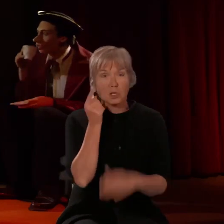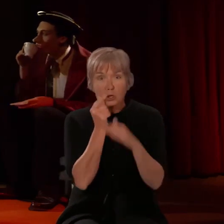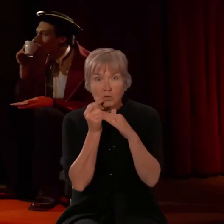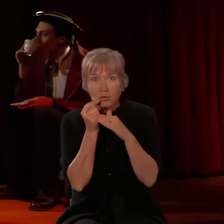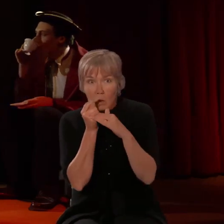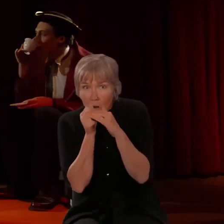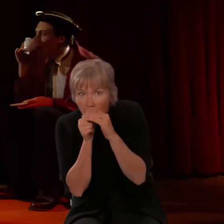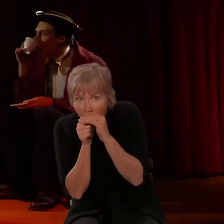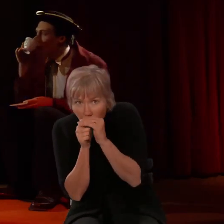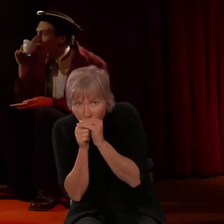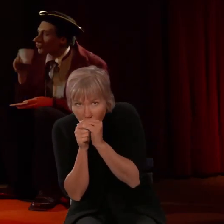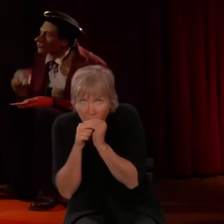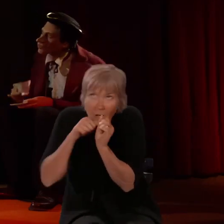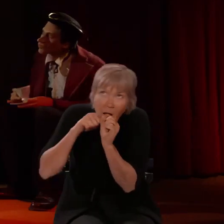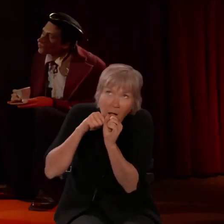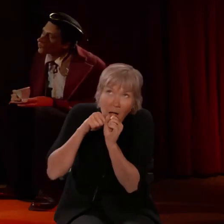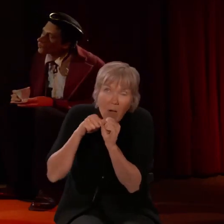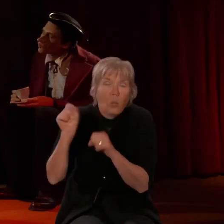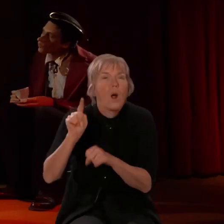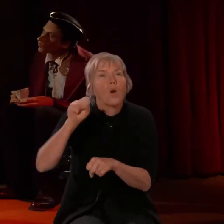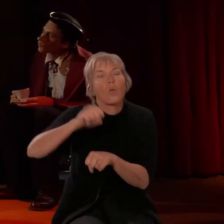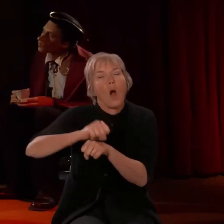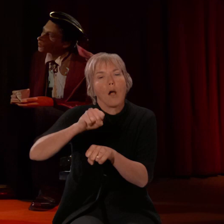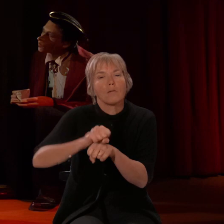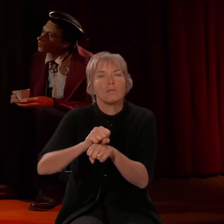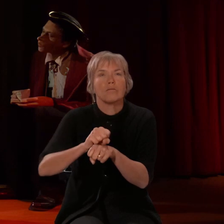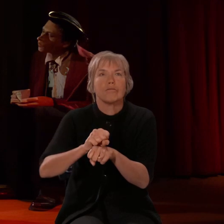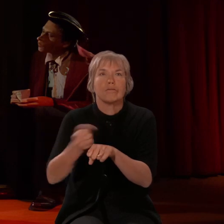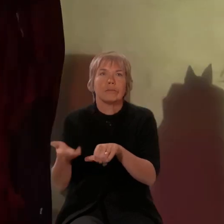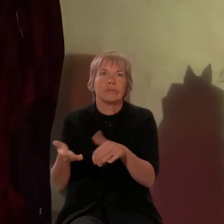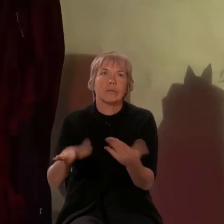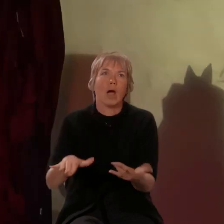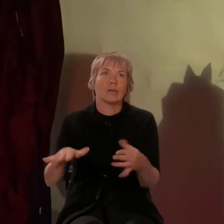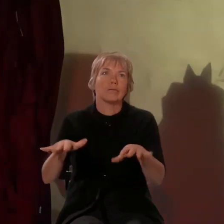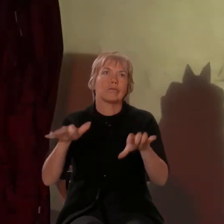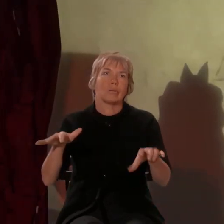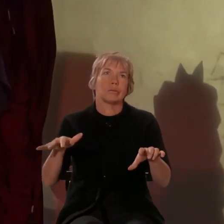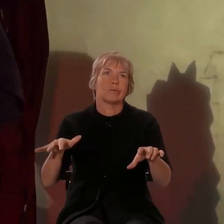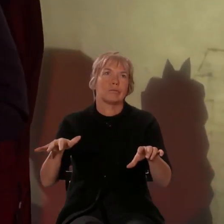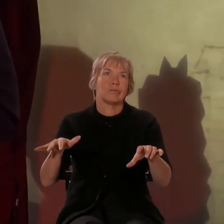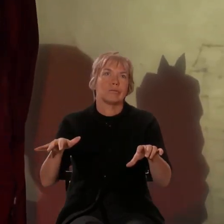but it did her no good. She froze to death. And to this day,